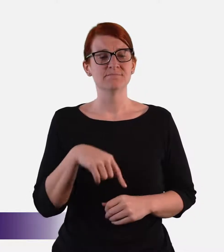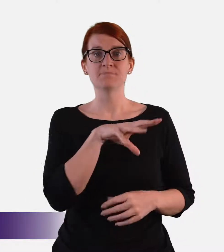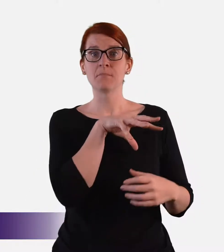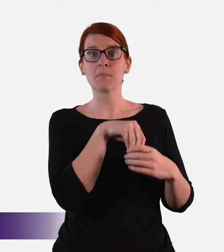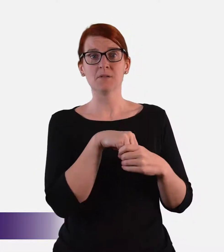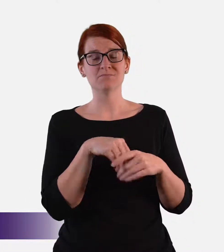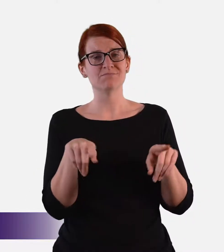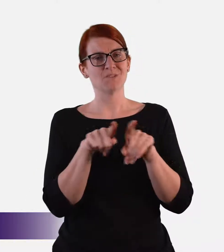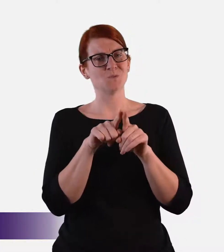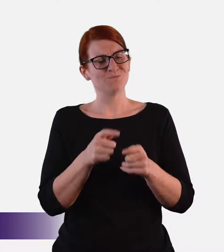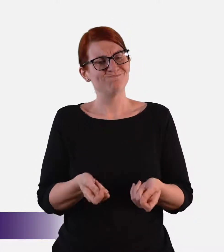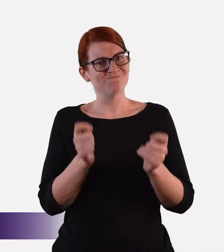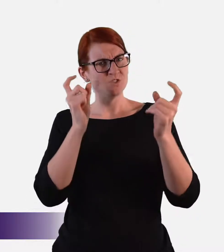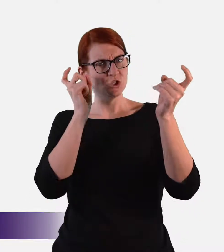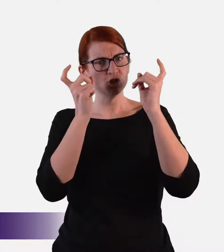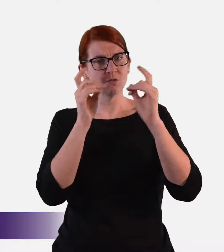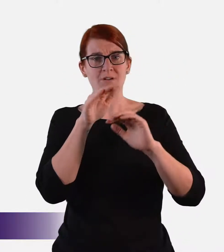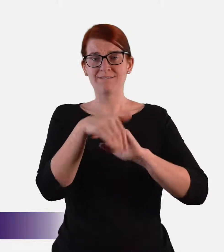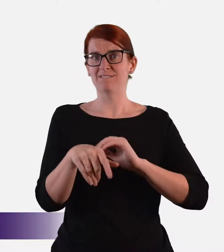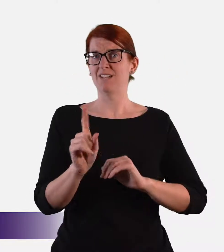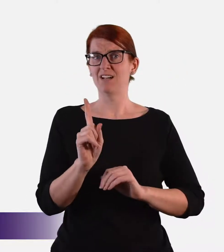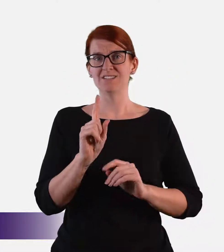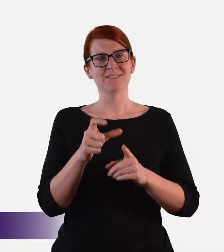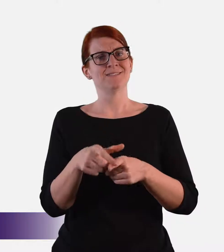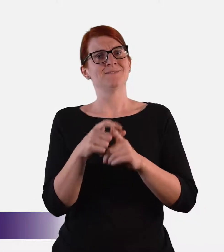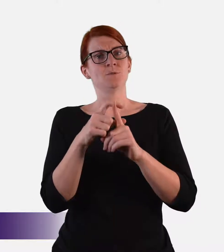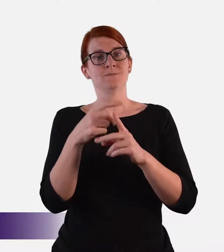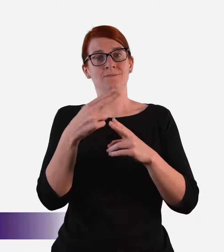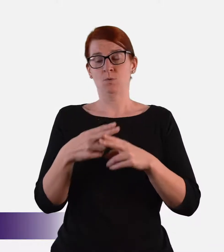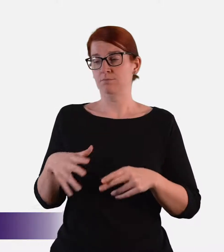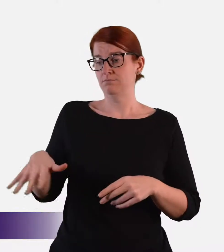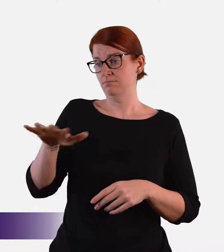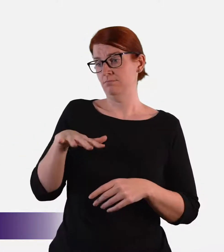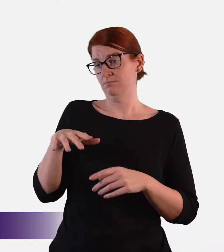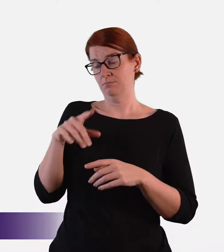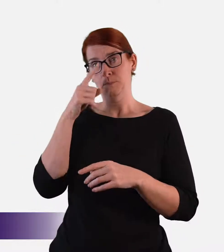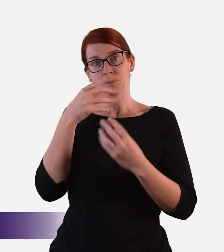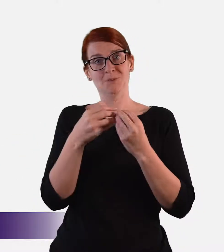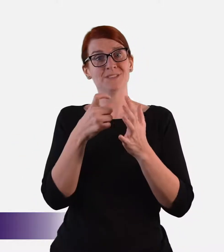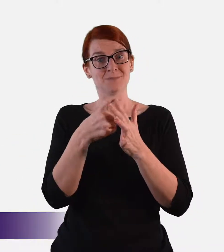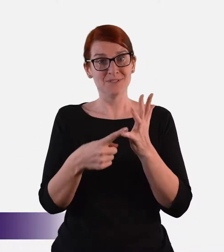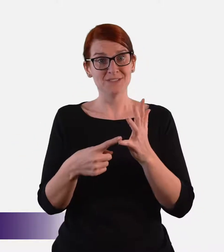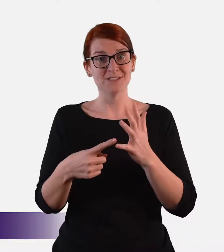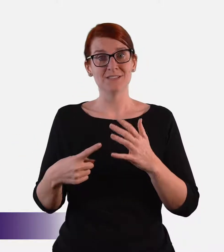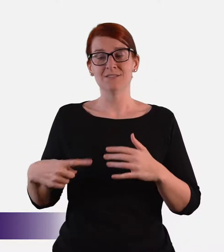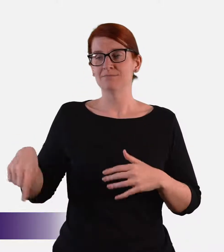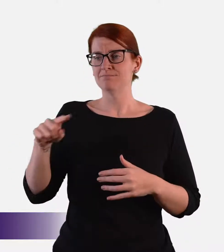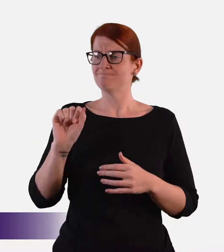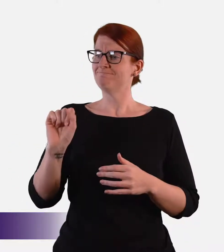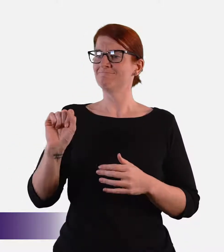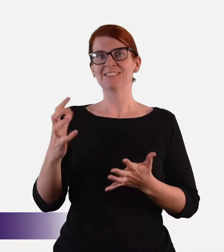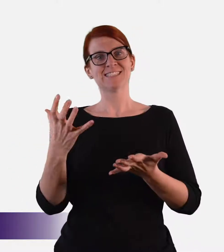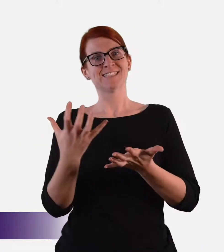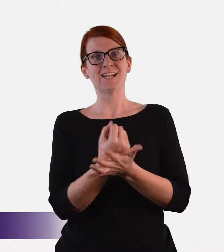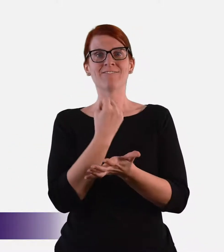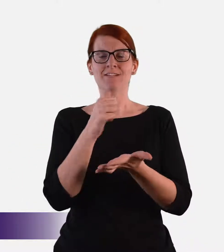Participants also raised concerns about the difficulties for people with disability in securing safe,